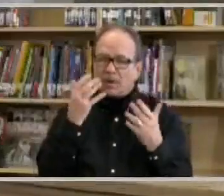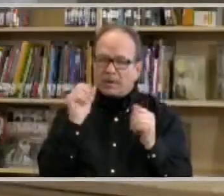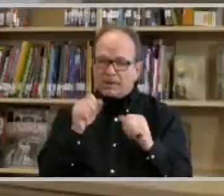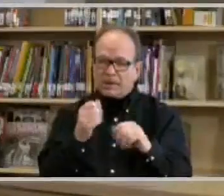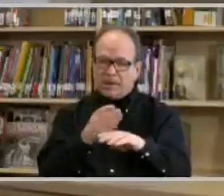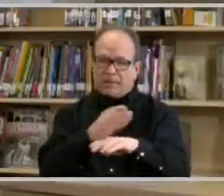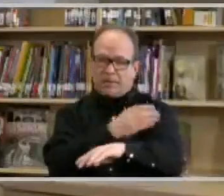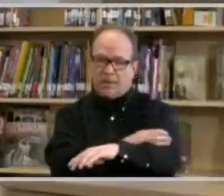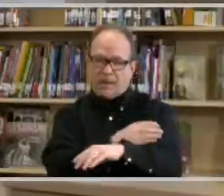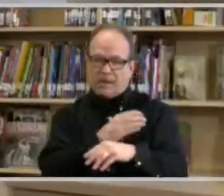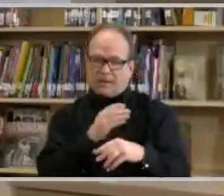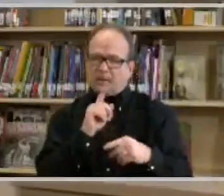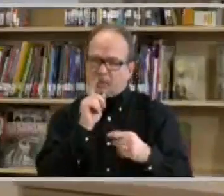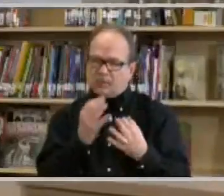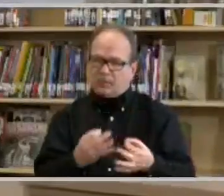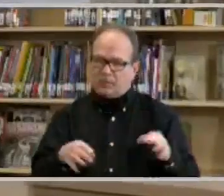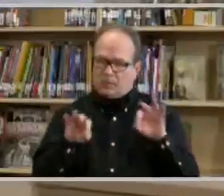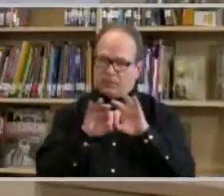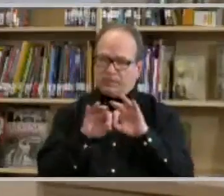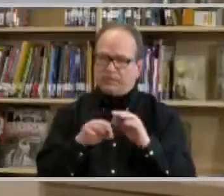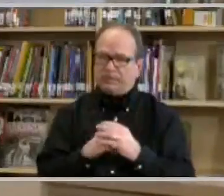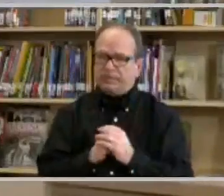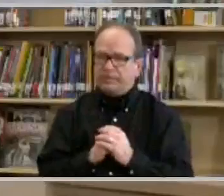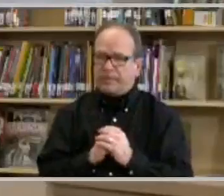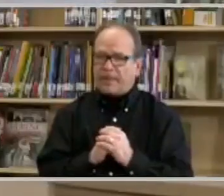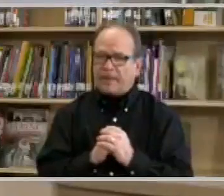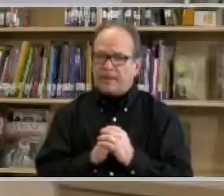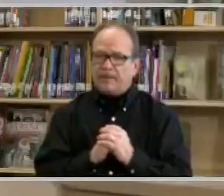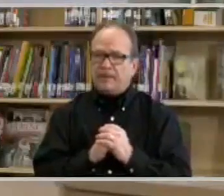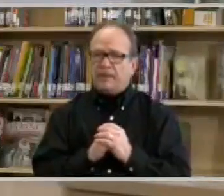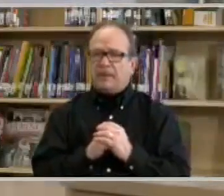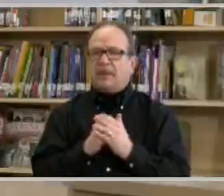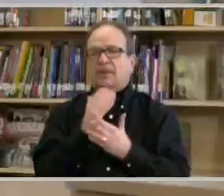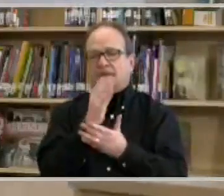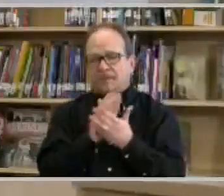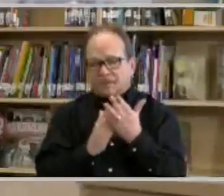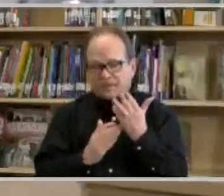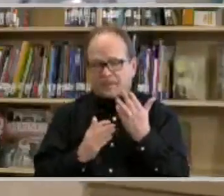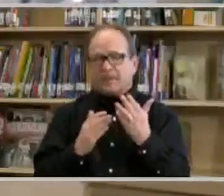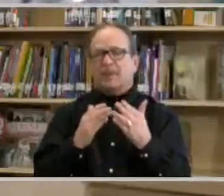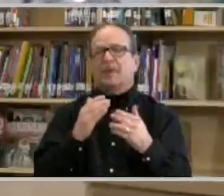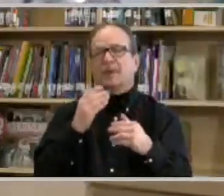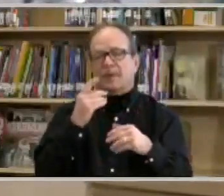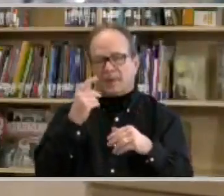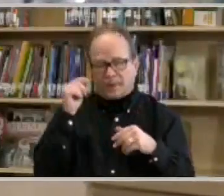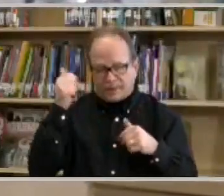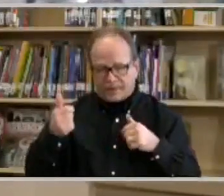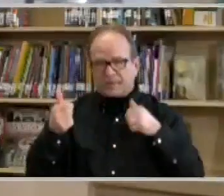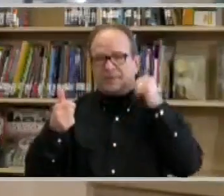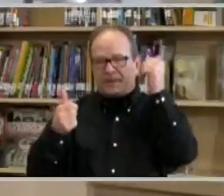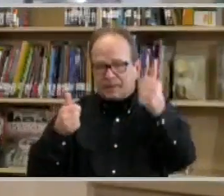AND SO WE'VE DONE SOME I THINK